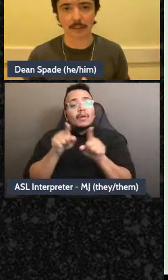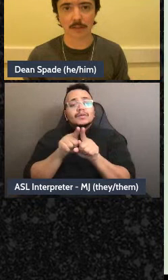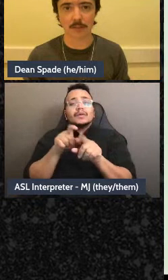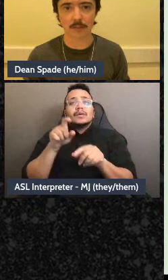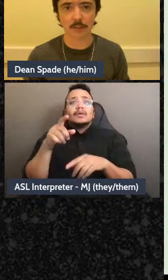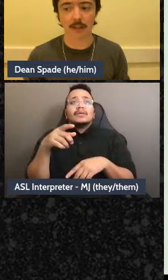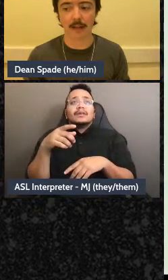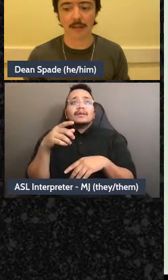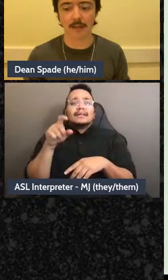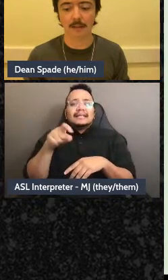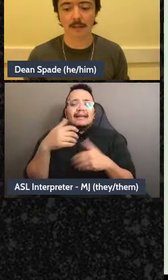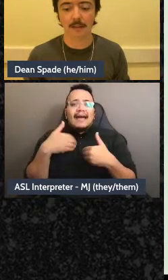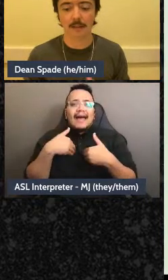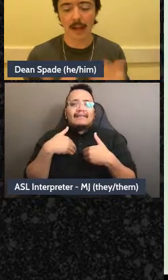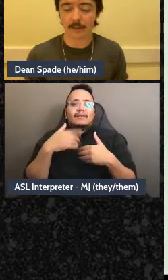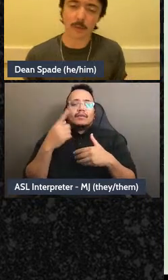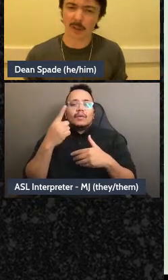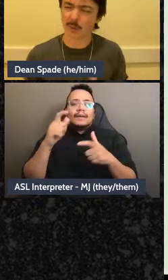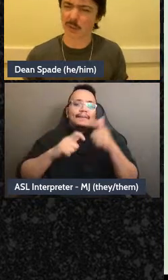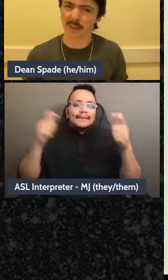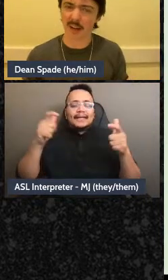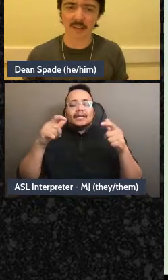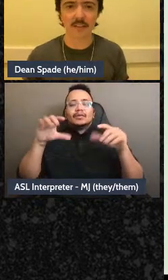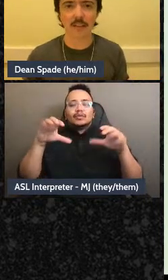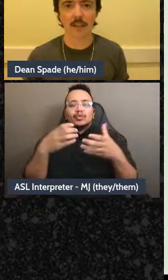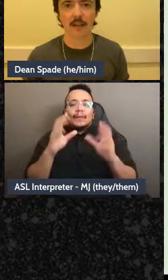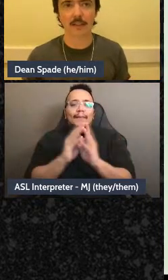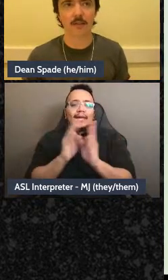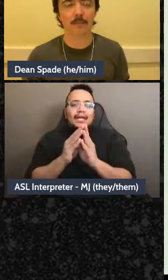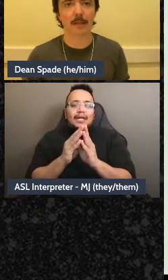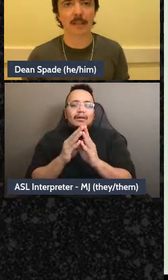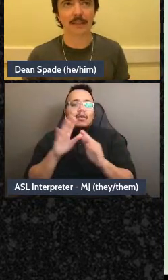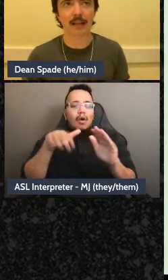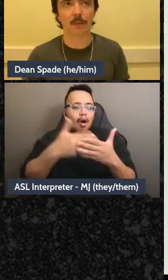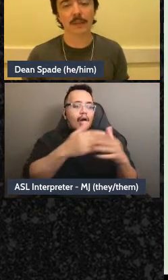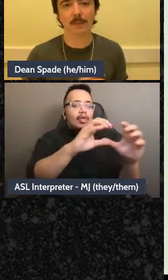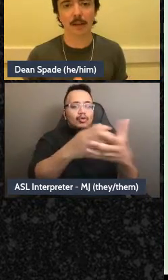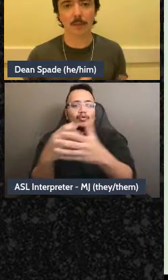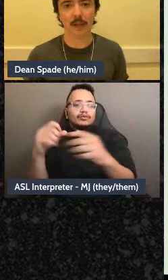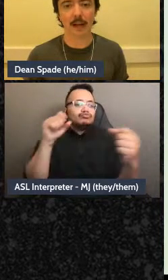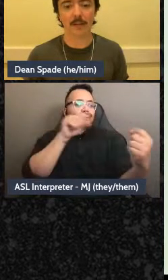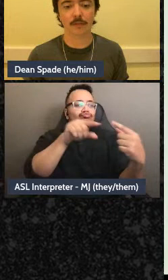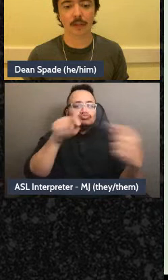interval so that everyone knows what's going on and so then maybe it's that once a month we have a